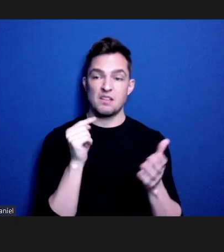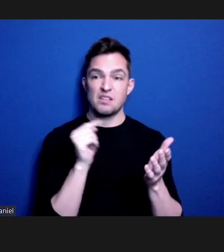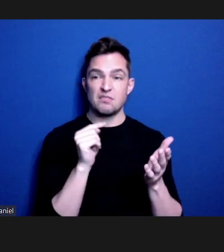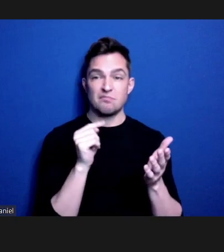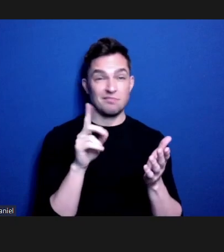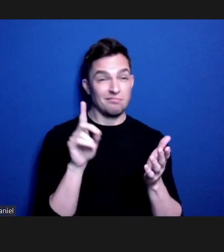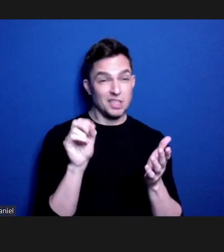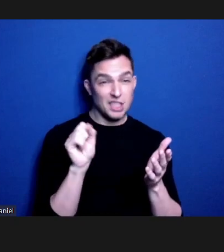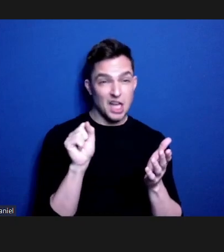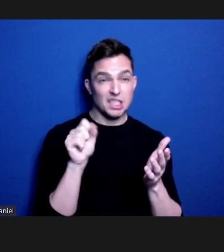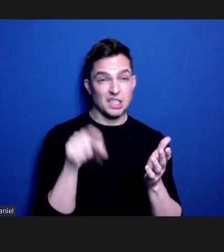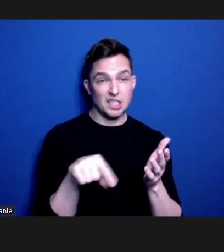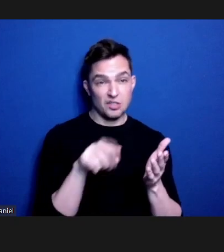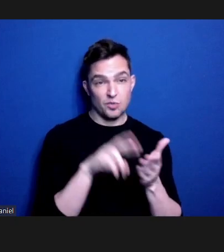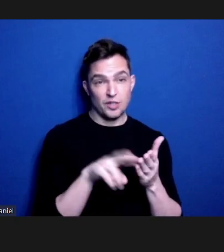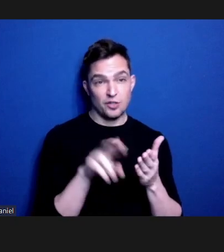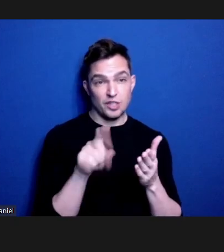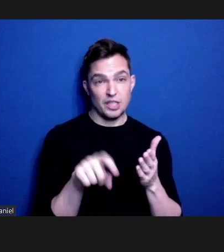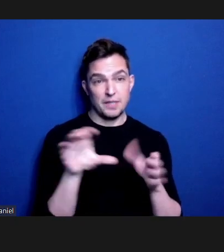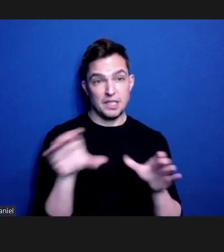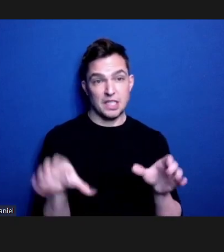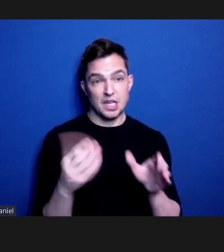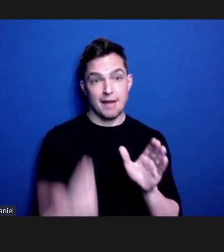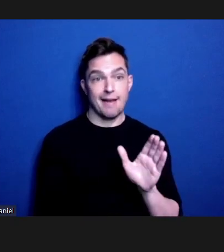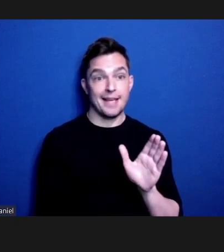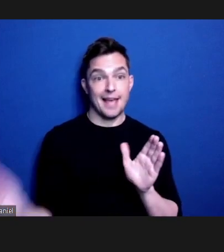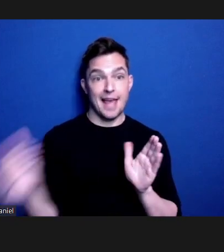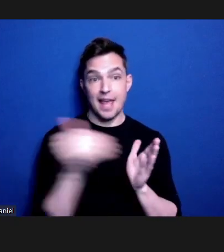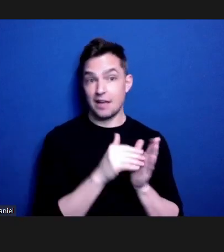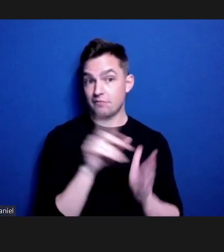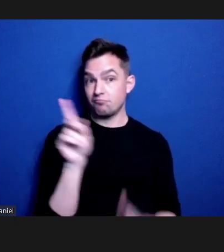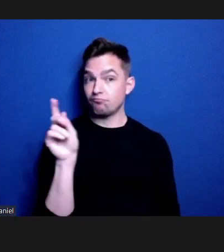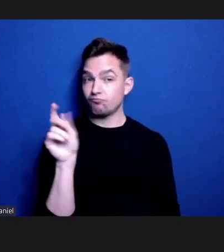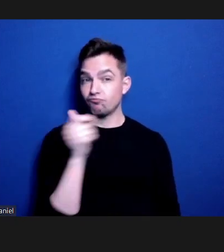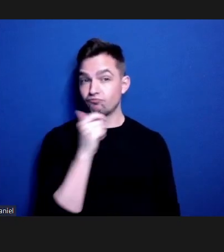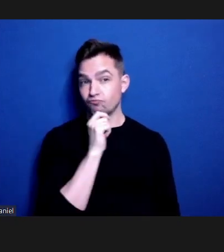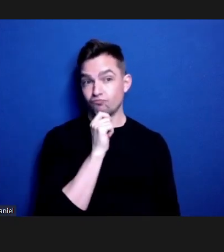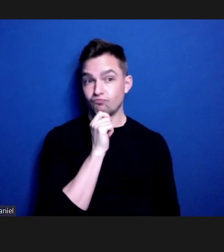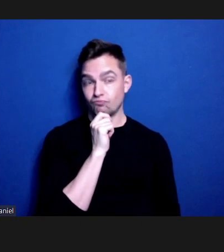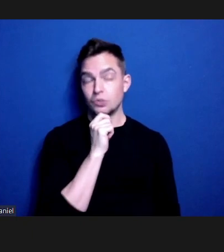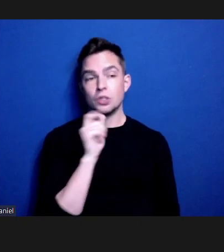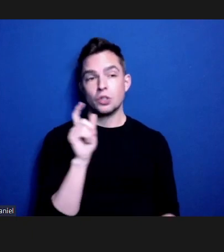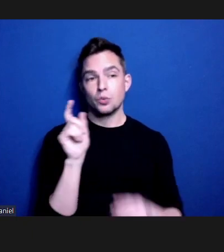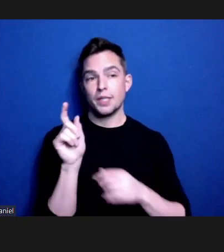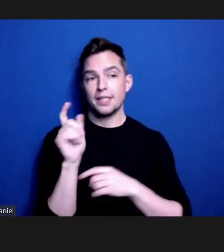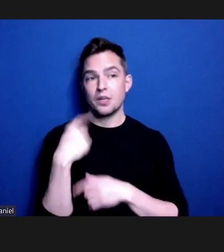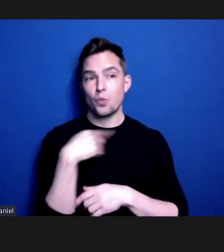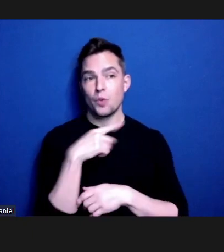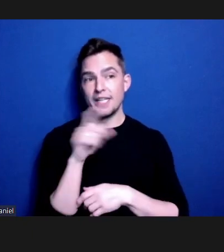need to be done again? Like, as in, do we need it? Is it really innovative? Is it really